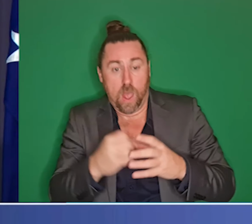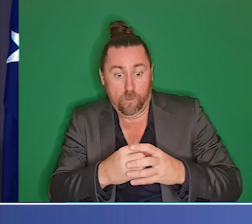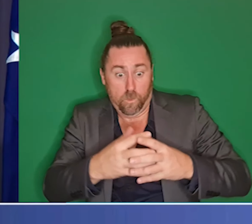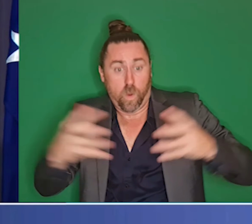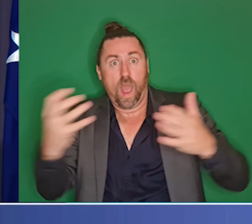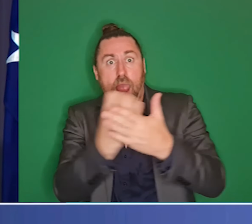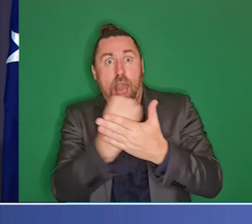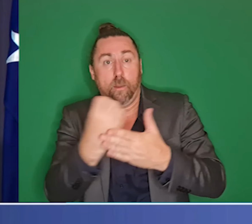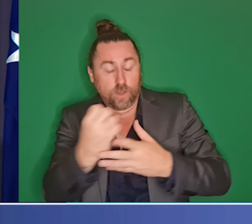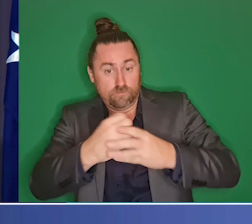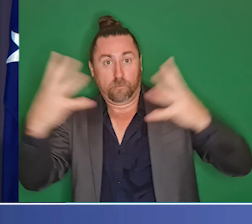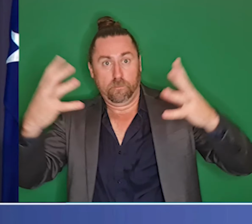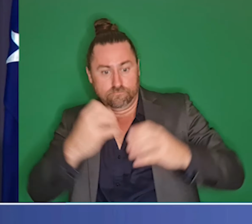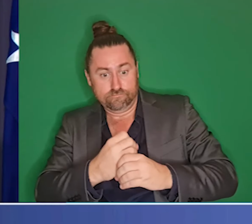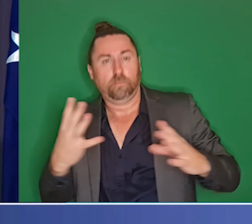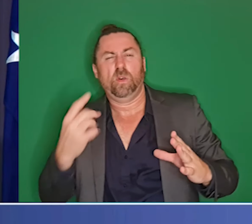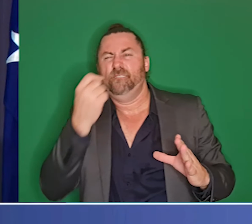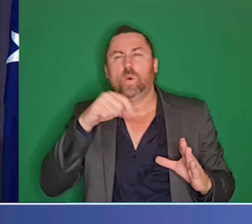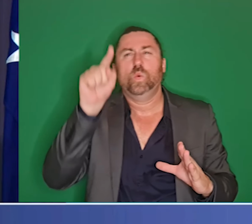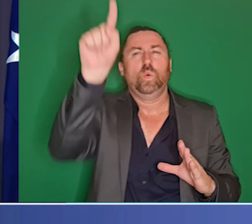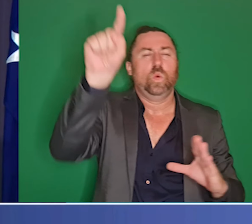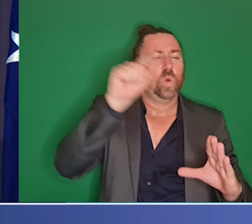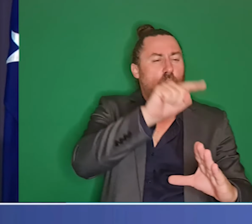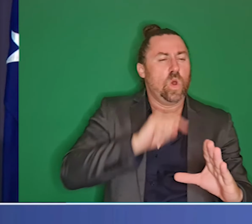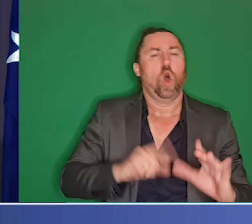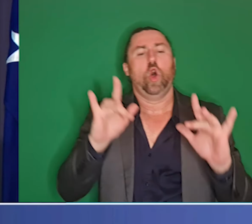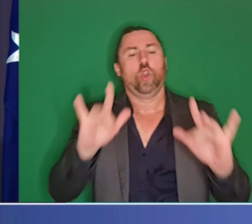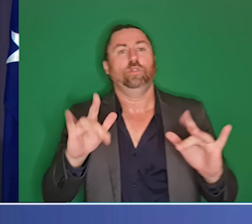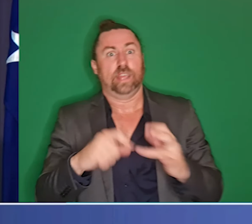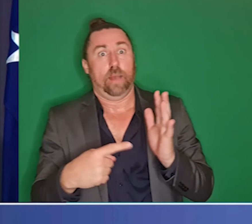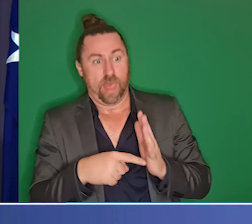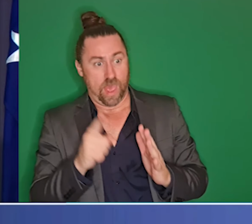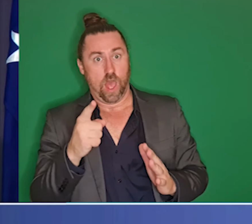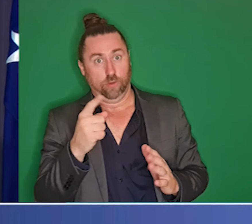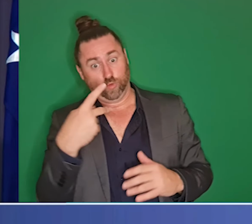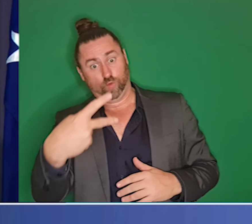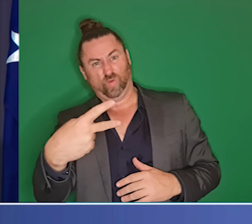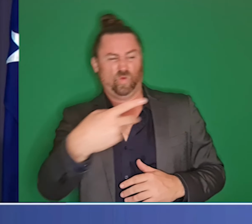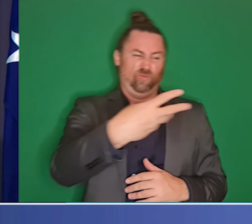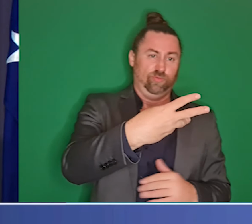Some states are lagging a bit further behind. We do know that peaks